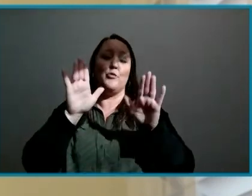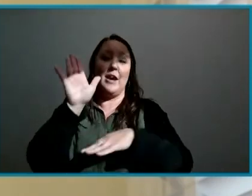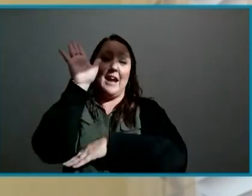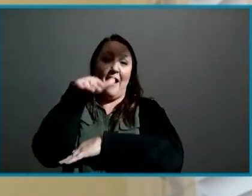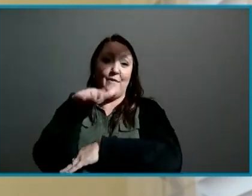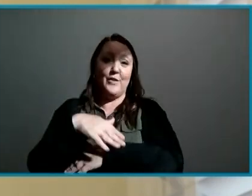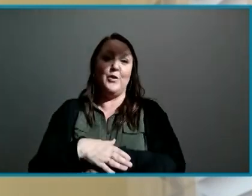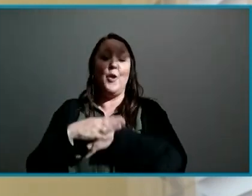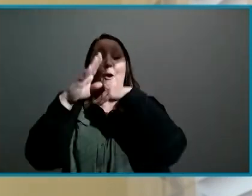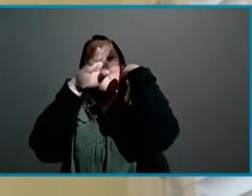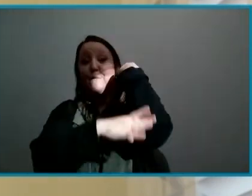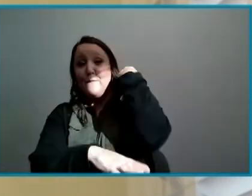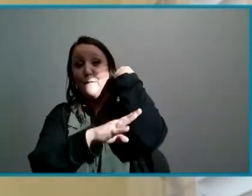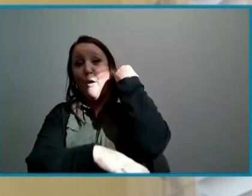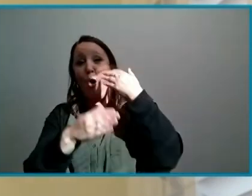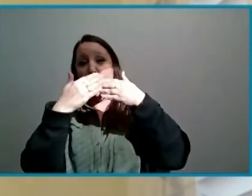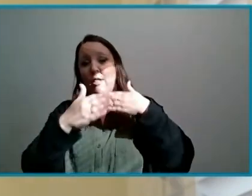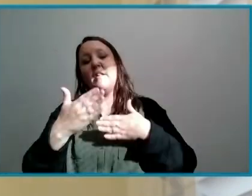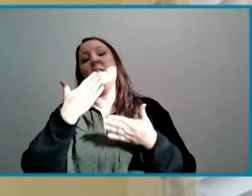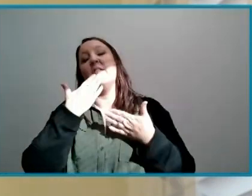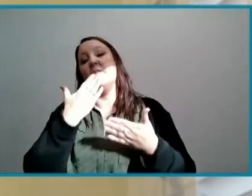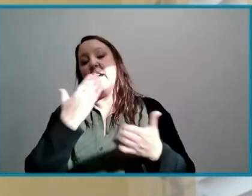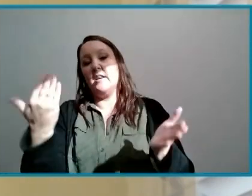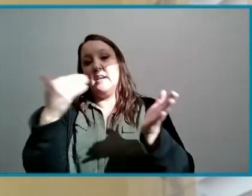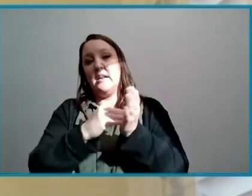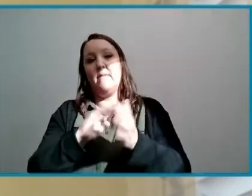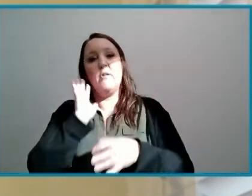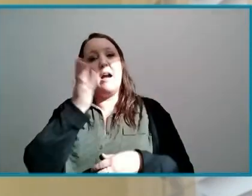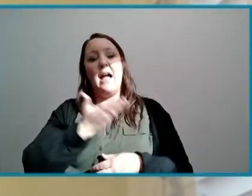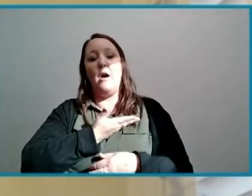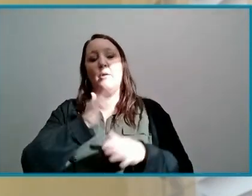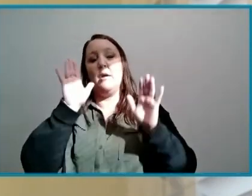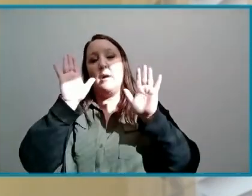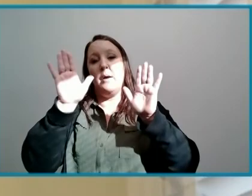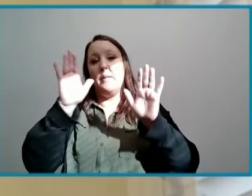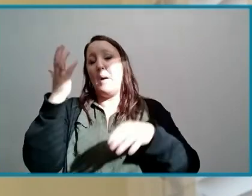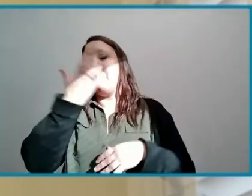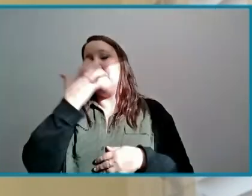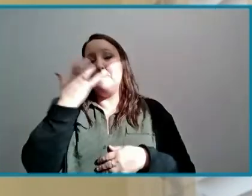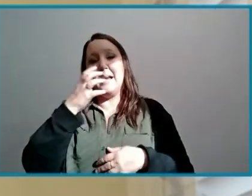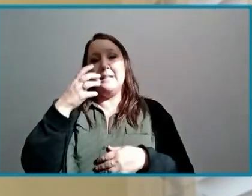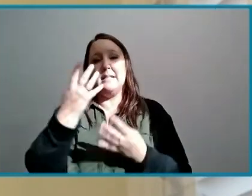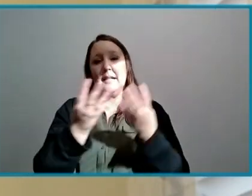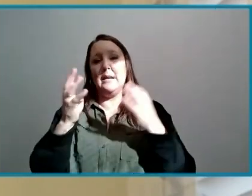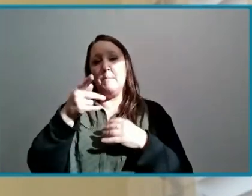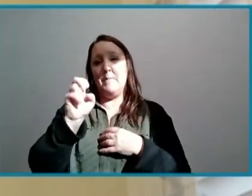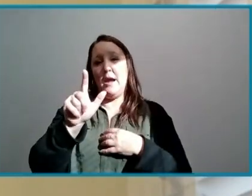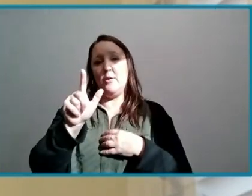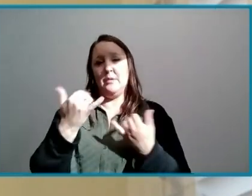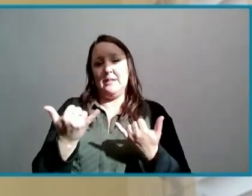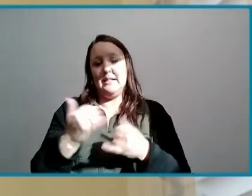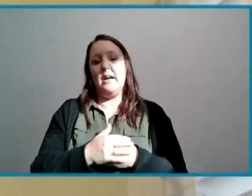and thank you again to our amazing panelists for your time today and for the work that you do. Have a great day, everyone.